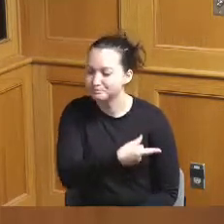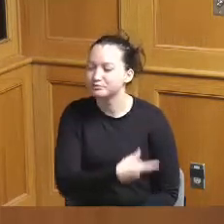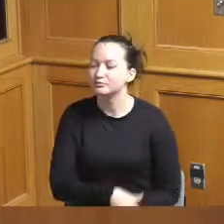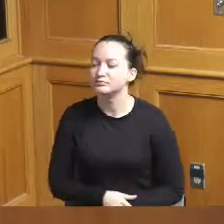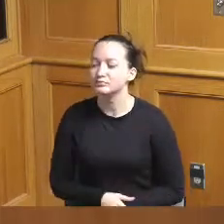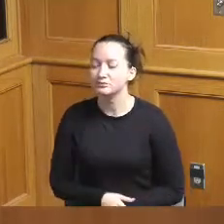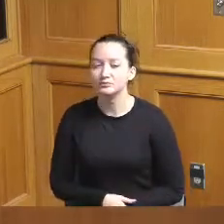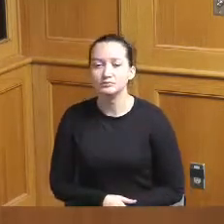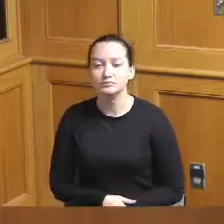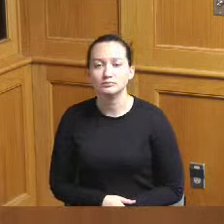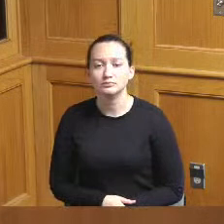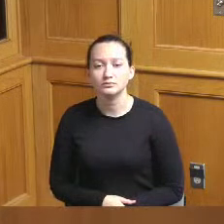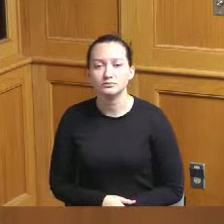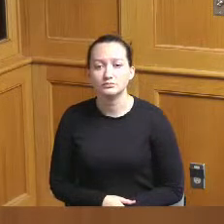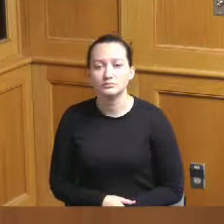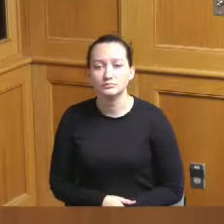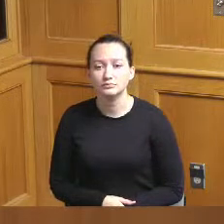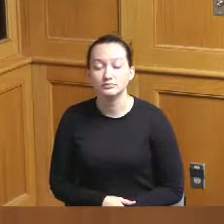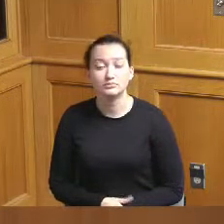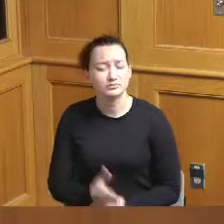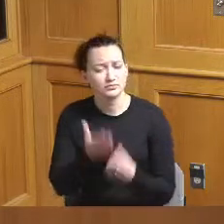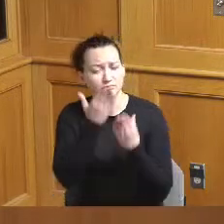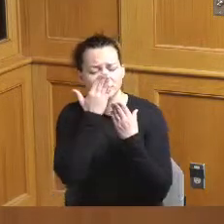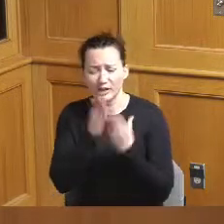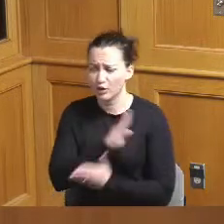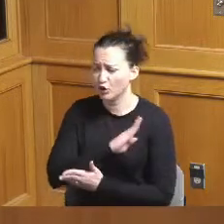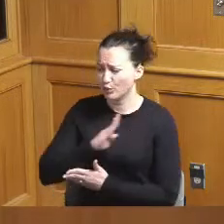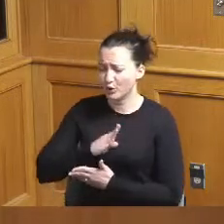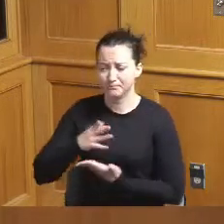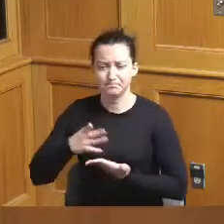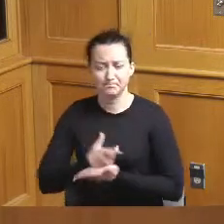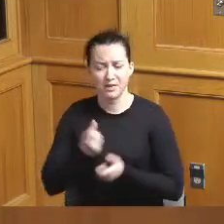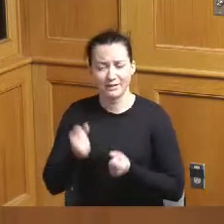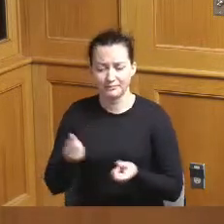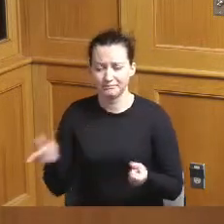I just want to thank the Board for giving us an opportunity to come over today and talk about